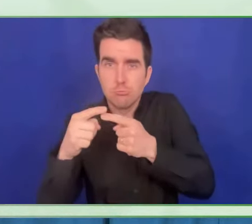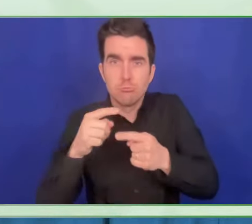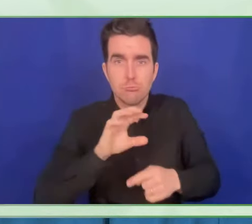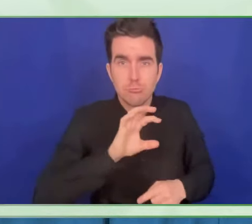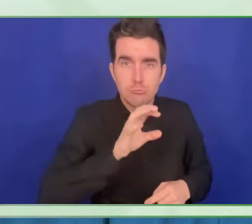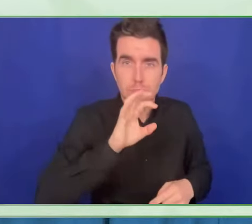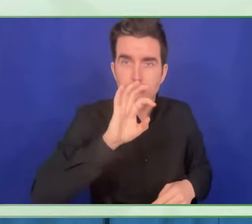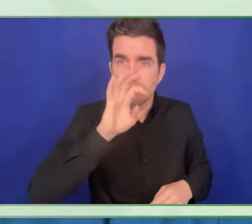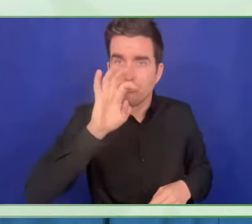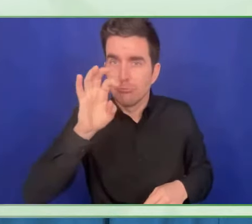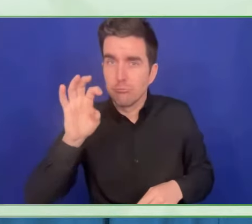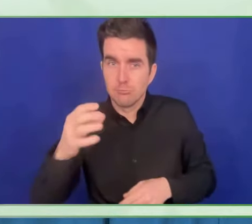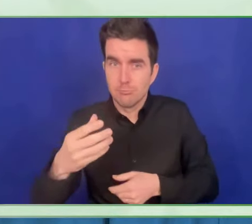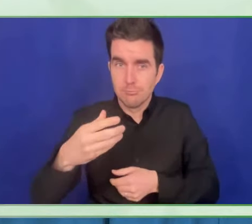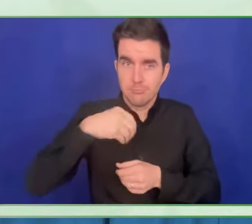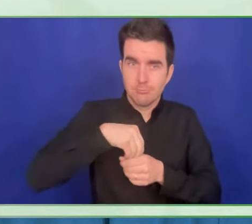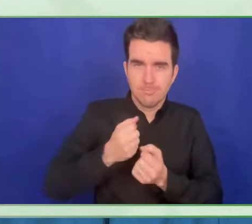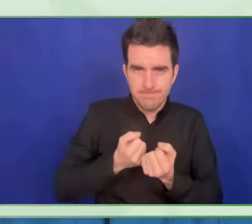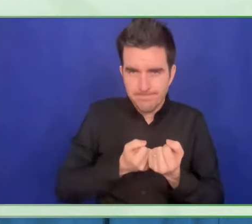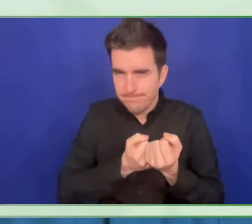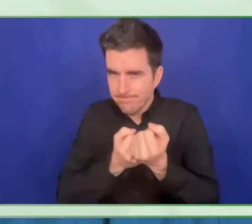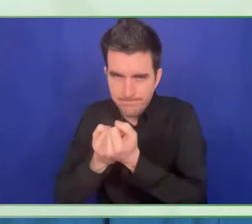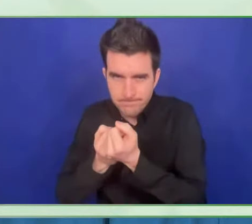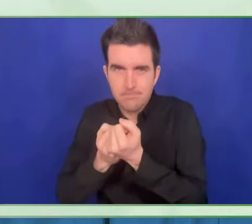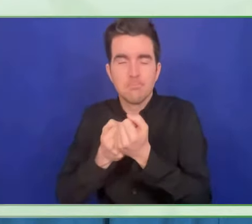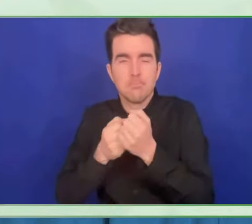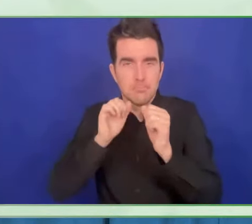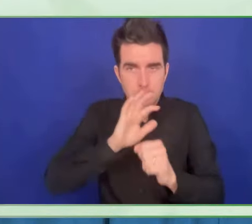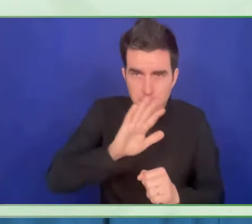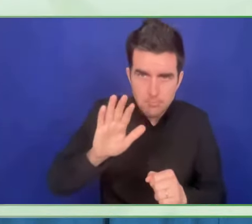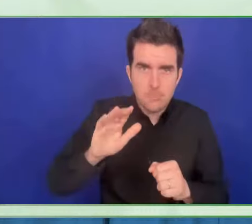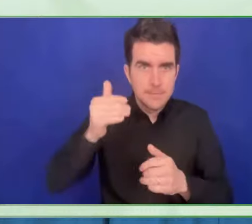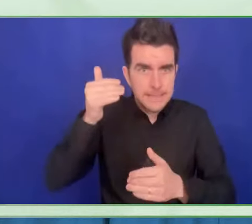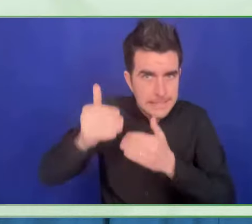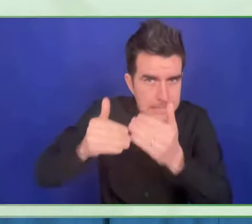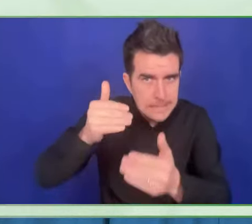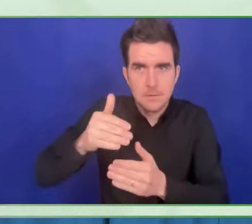So, how does the strategy look?